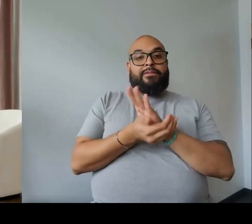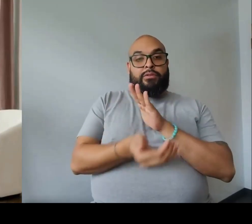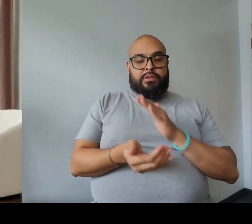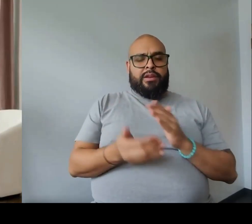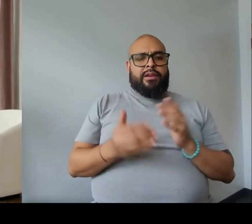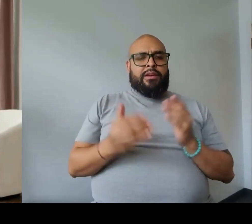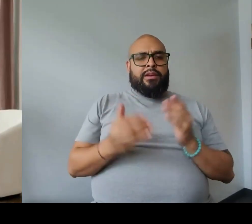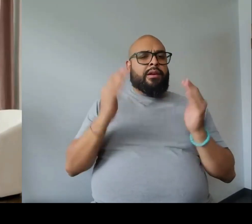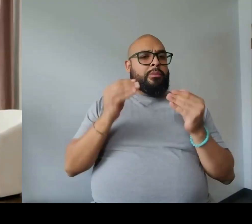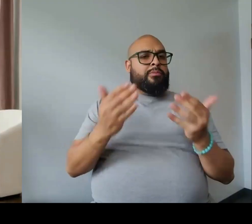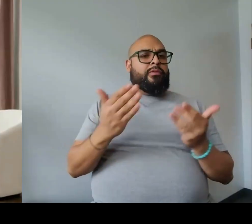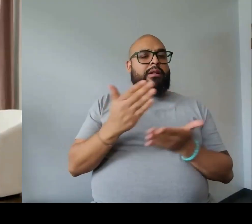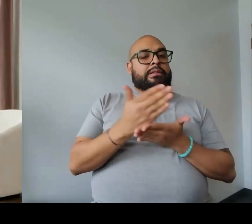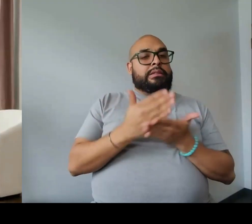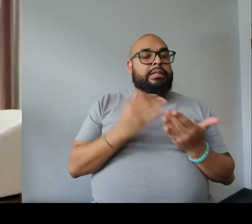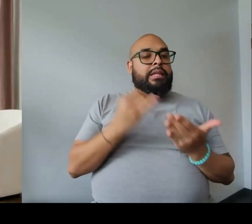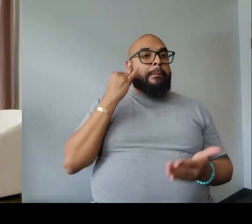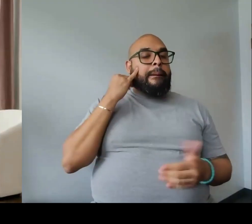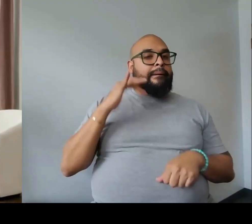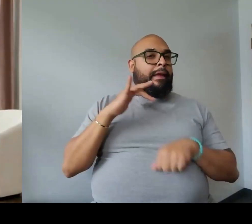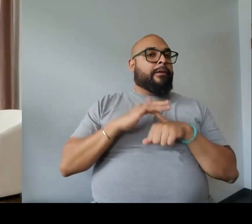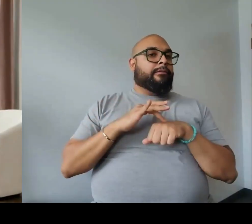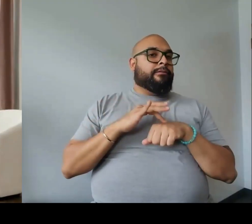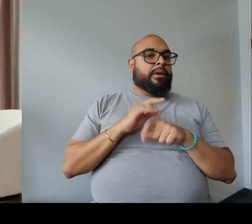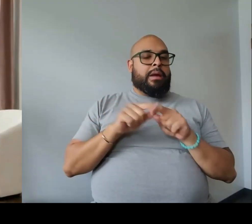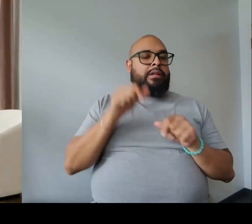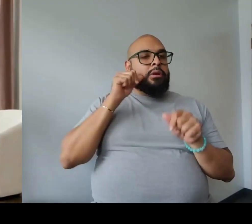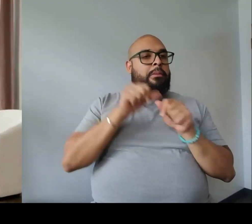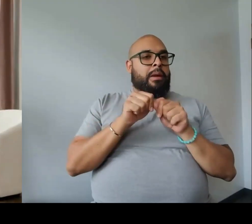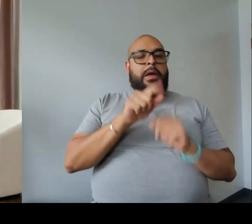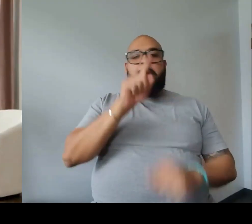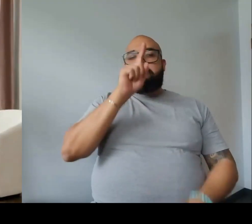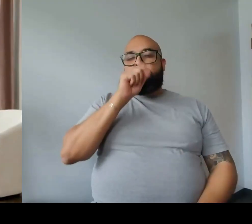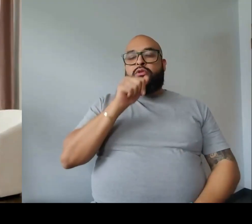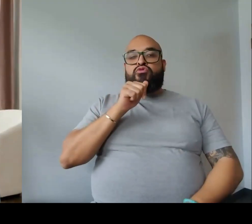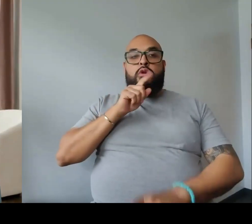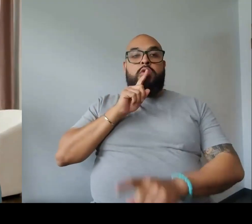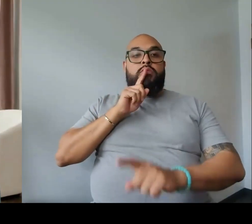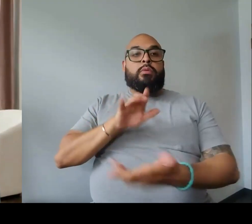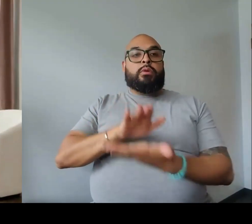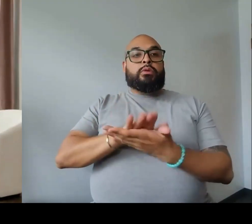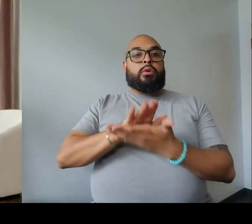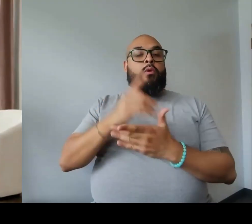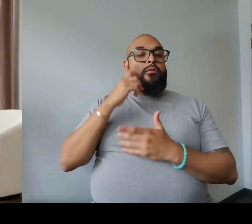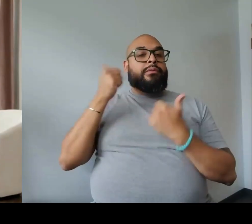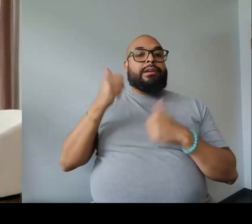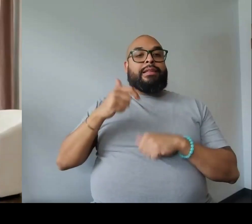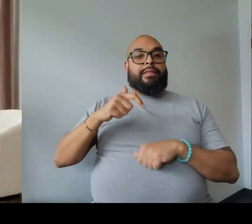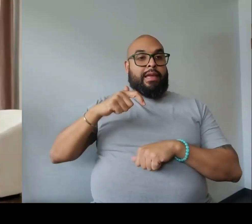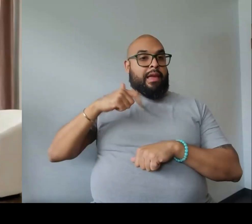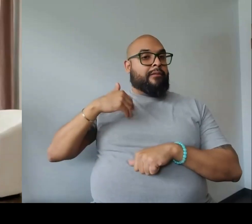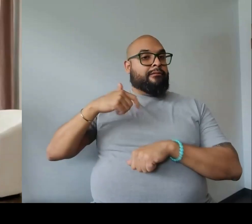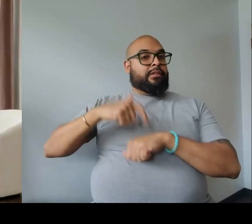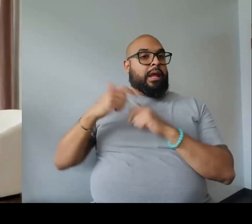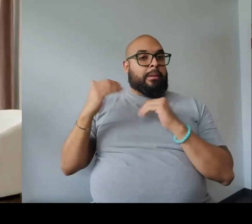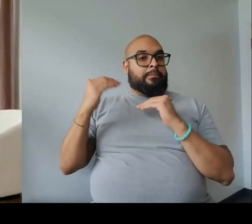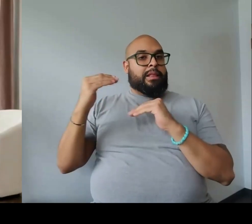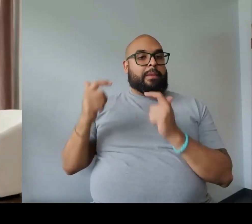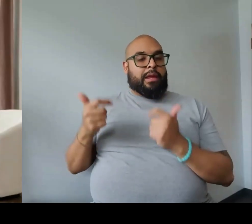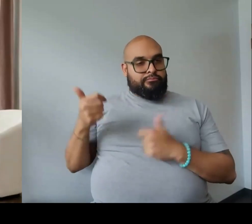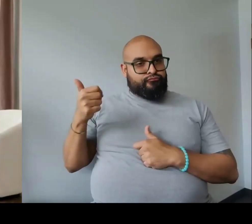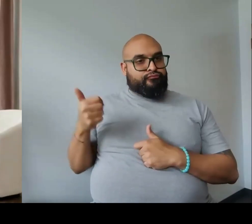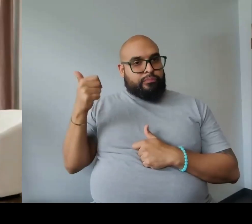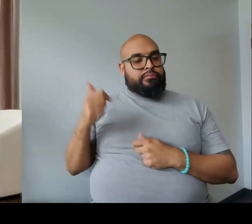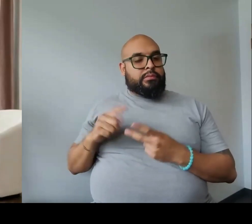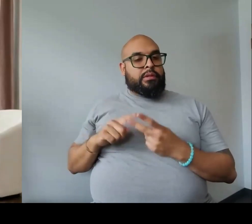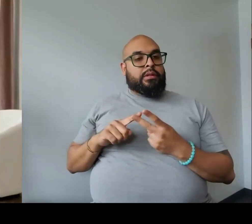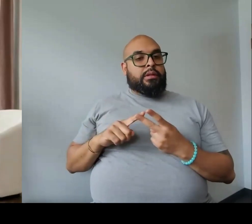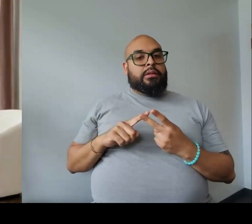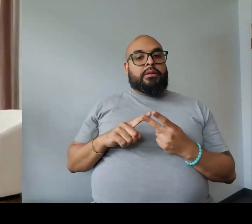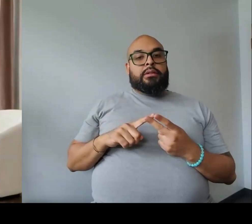But the main points I want you to remember is just not reporting scores for anything time, testing your limits, not reporting that full IQ score.